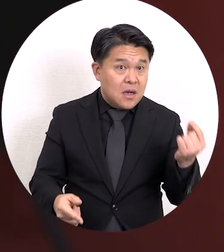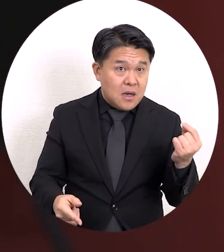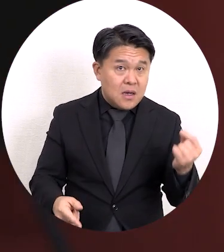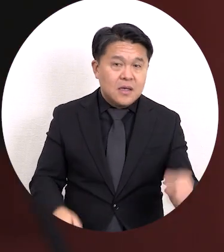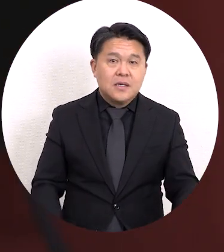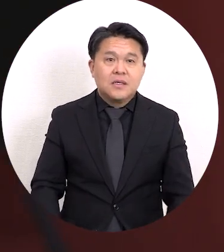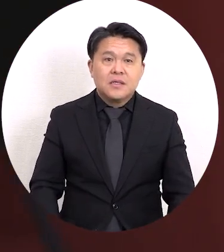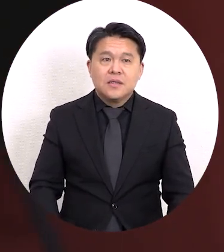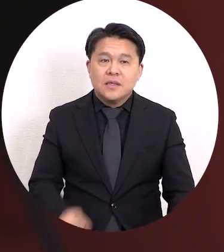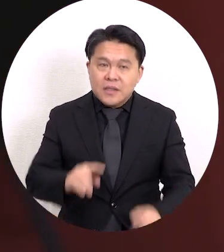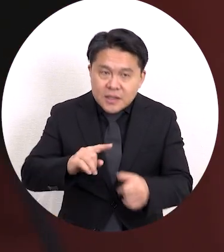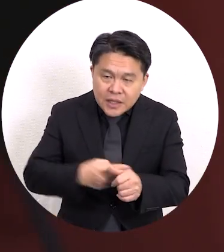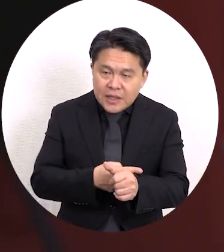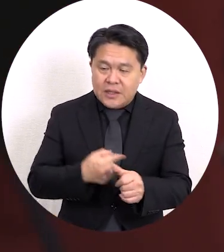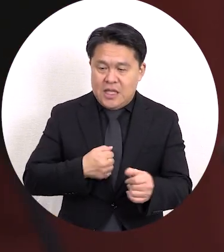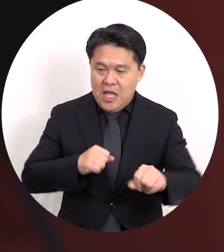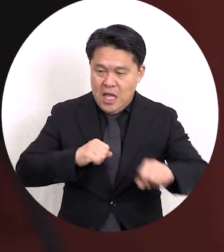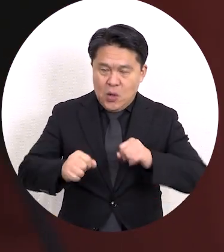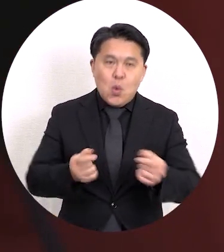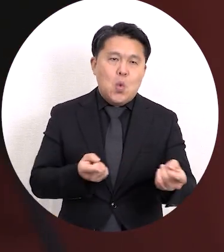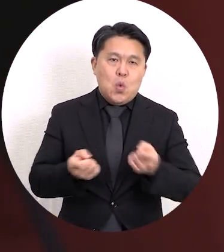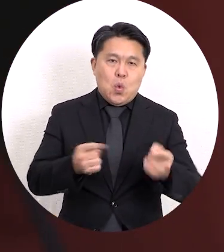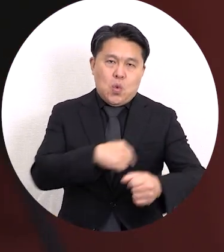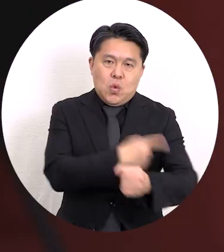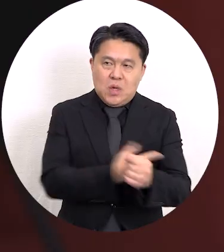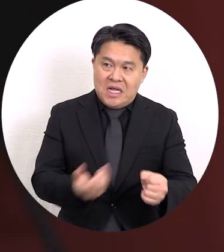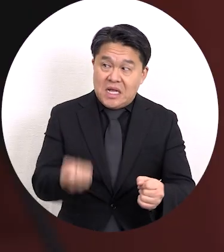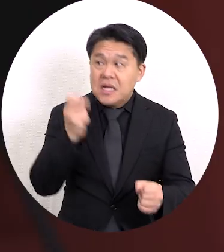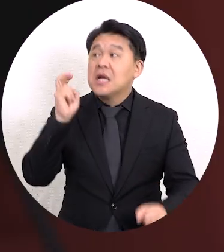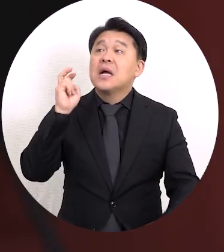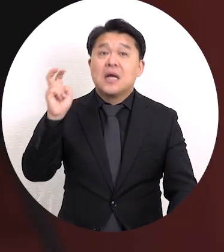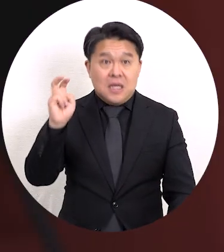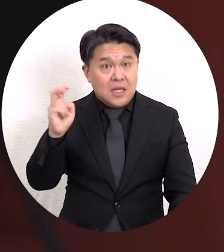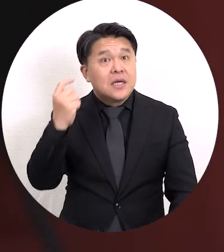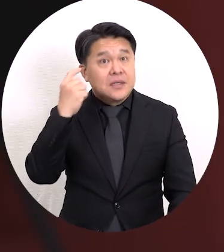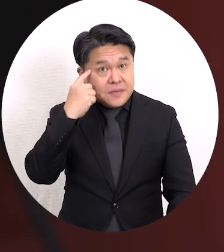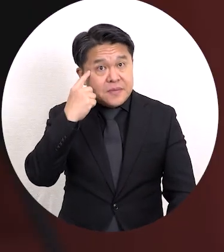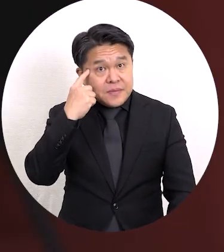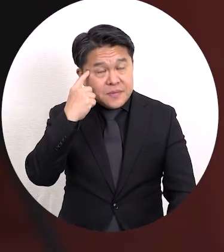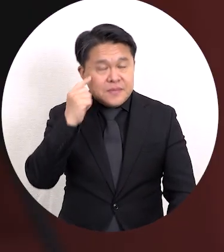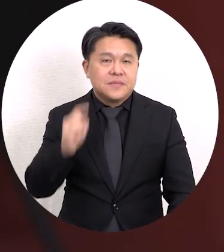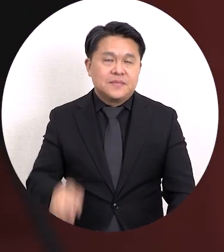This may have been when the ability to control actions and behaviors started to develop in humans.